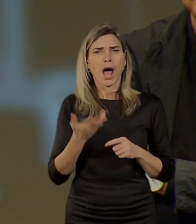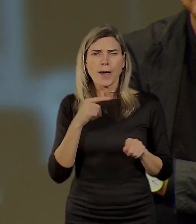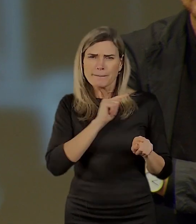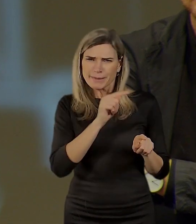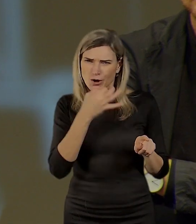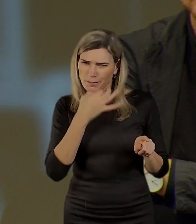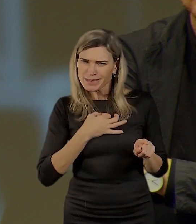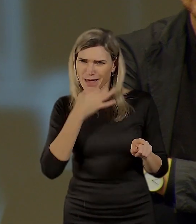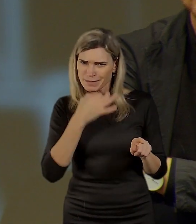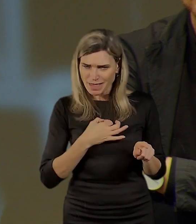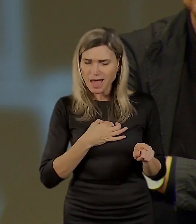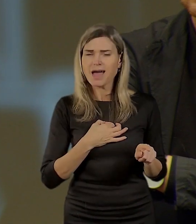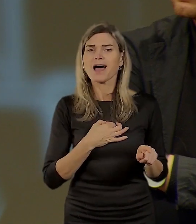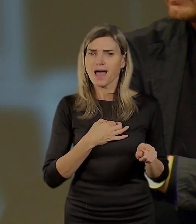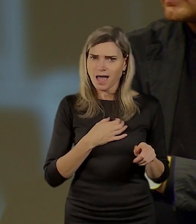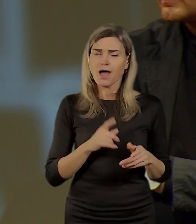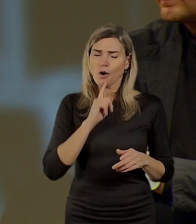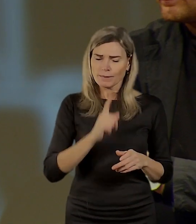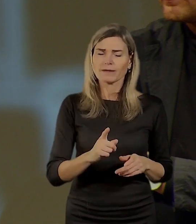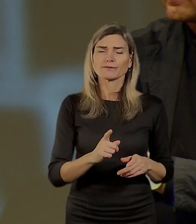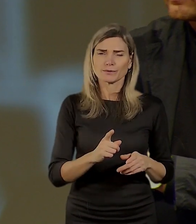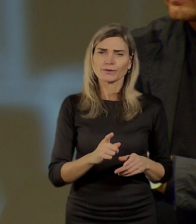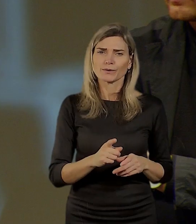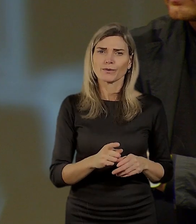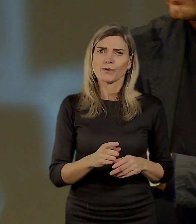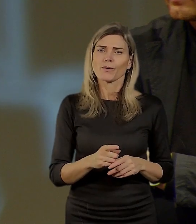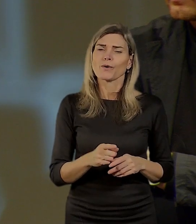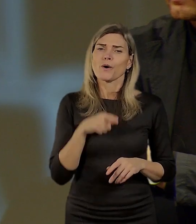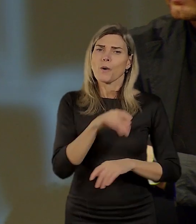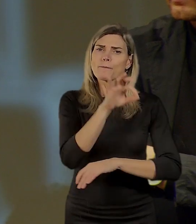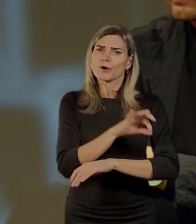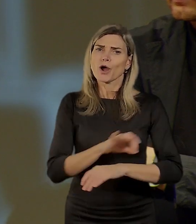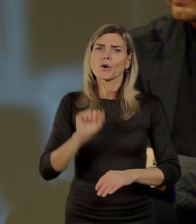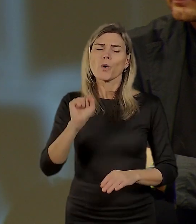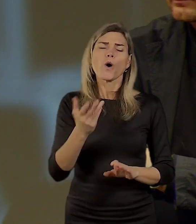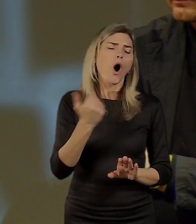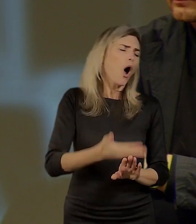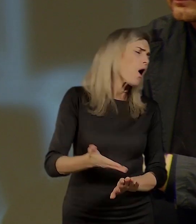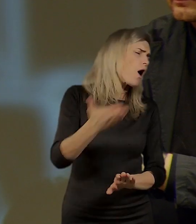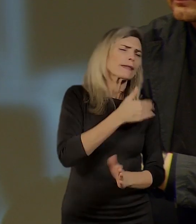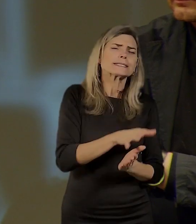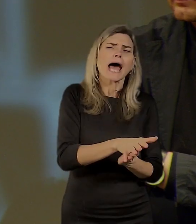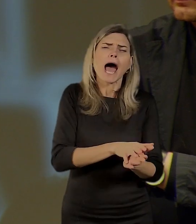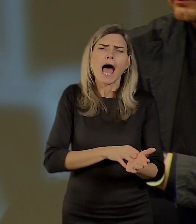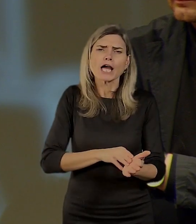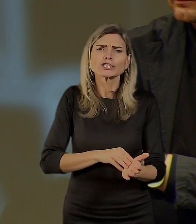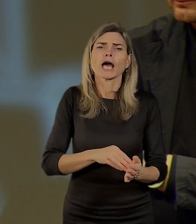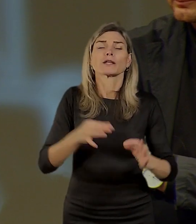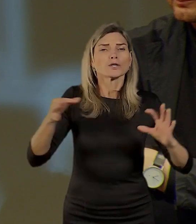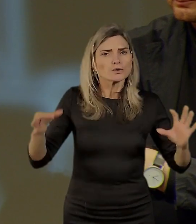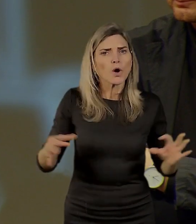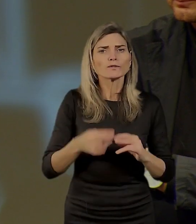Skanska entered this project and started planning, it did not change a single thing.